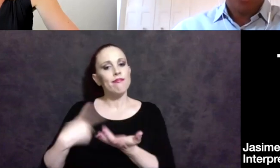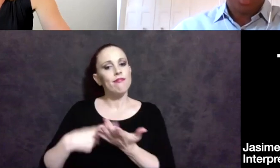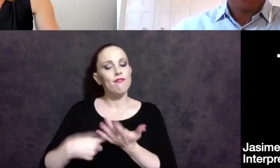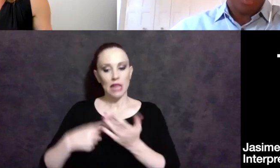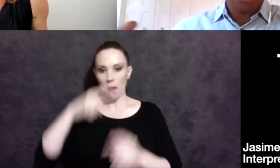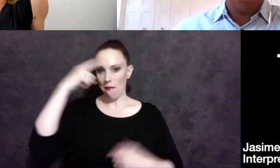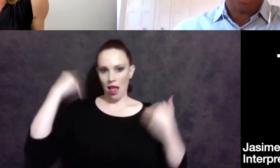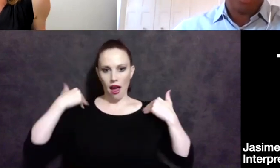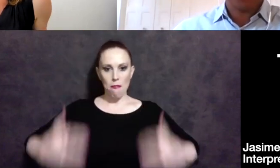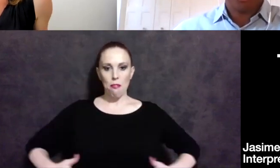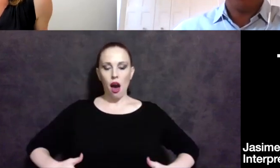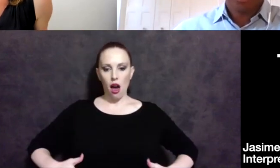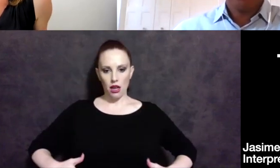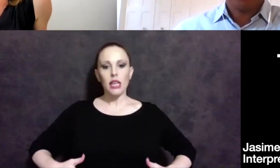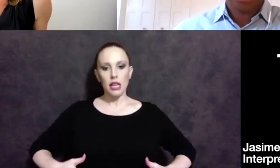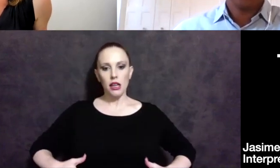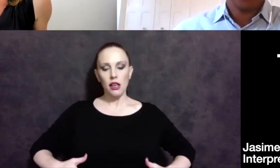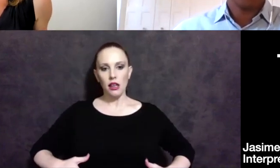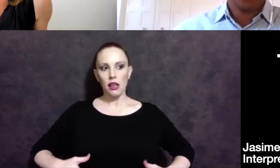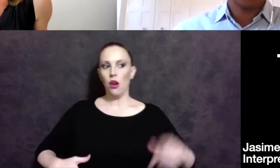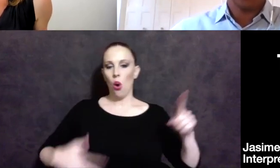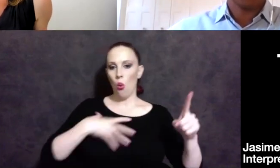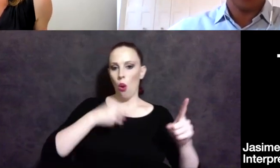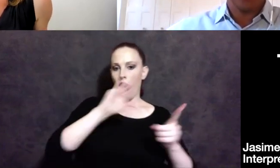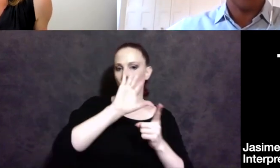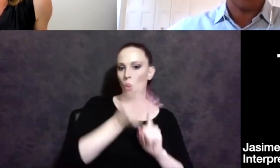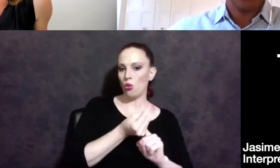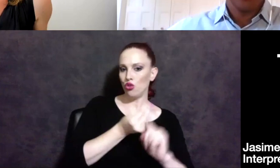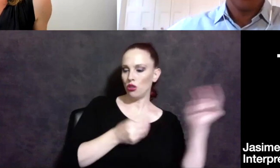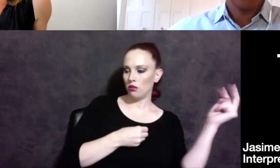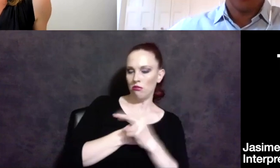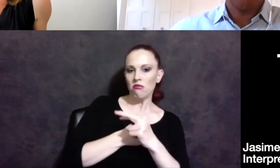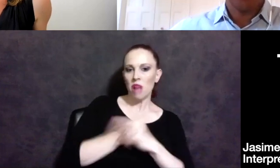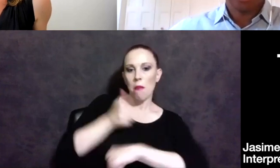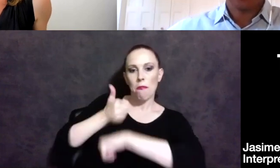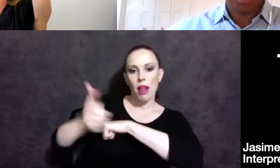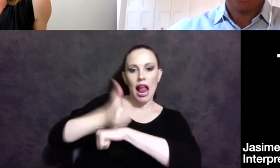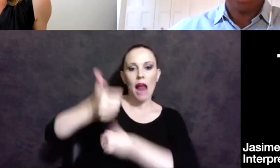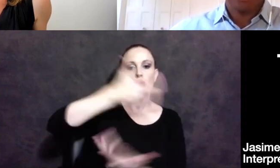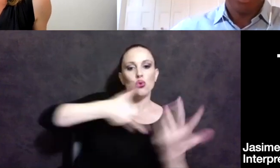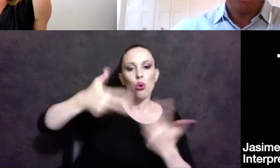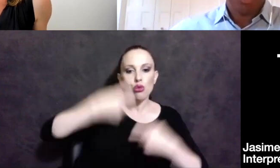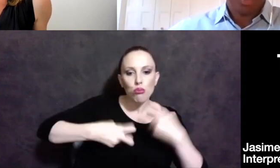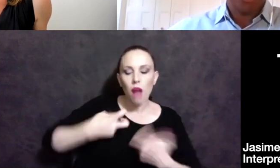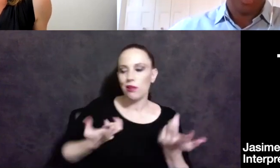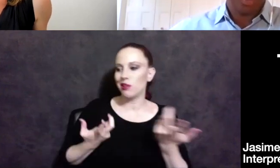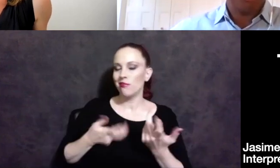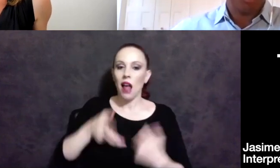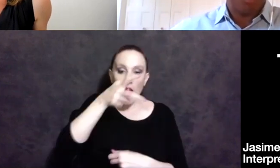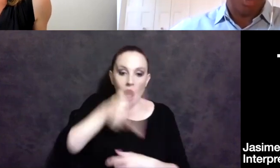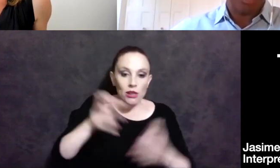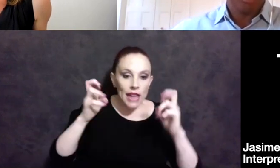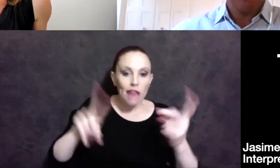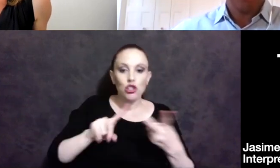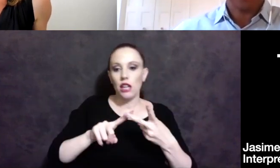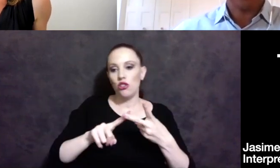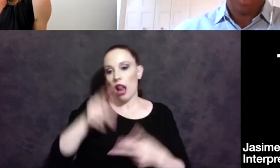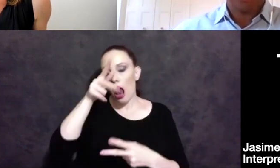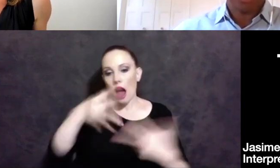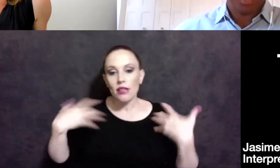dominant white culture places its social ills. Poor education, poor health care, poor water,